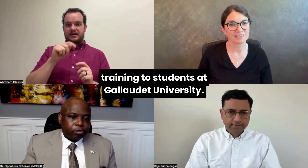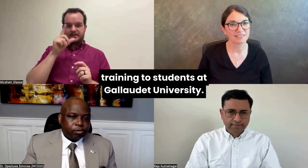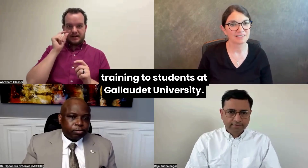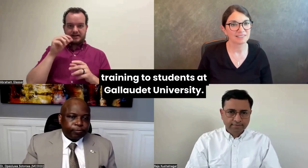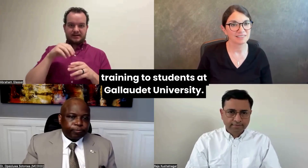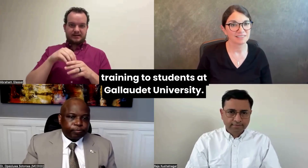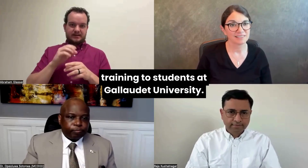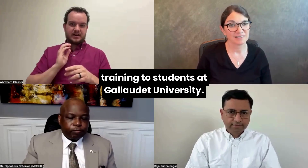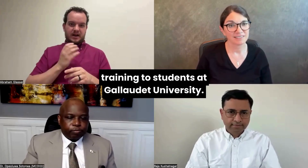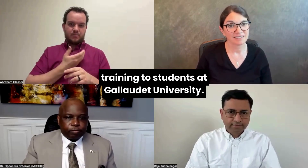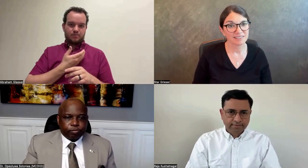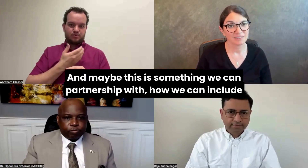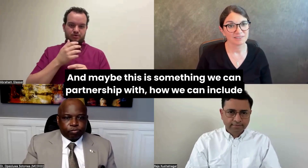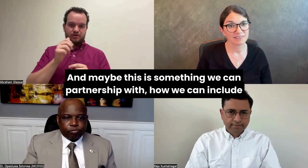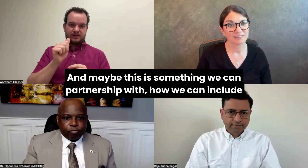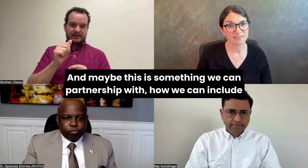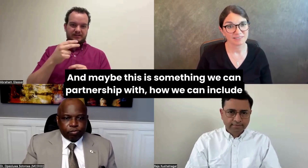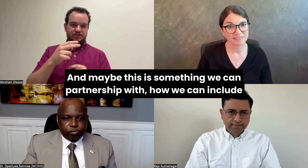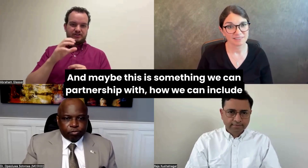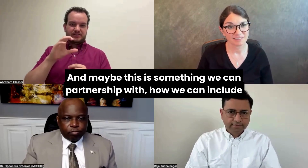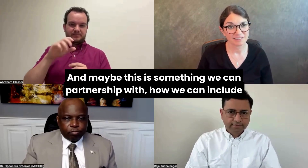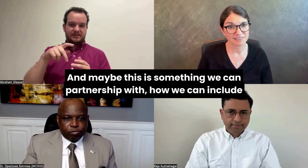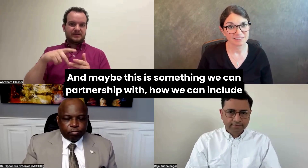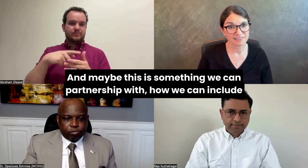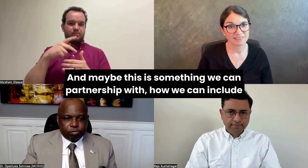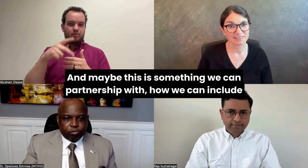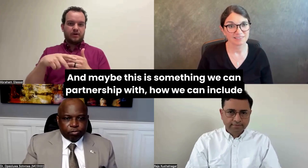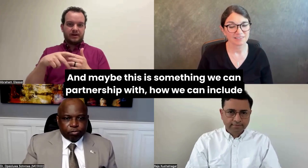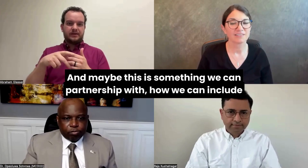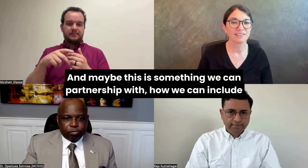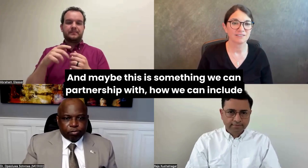And maybe this is something we can partnership with, how we can include